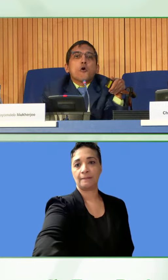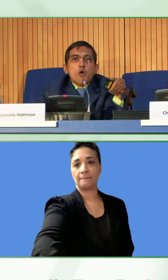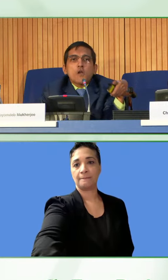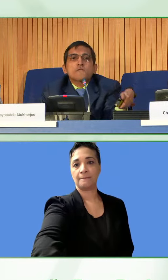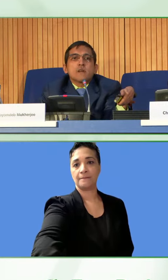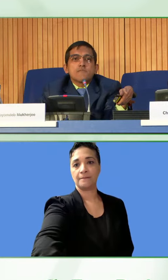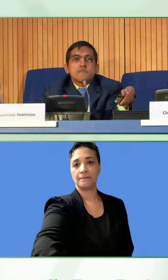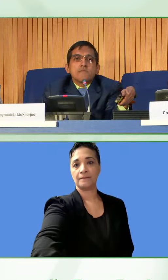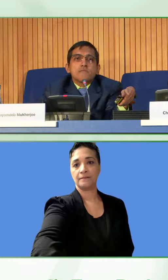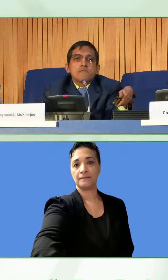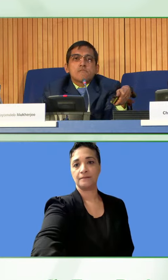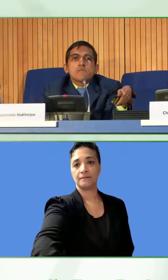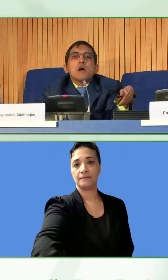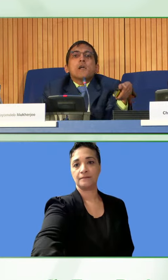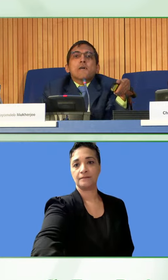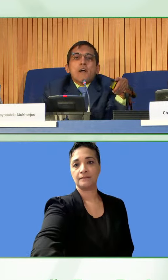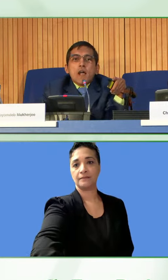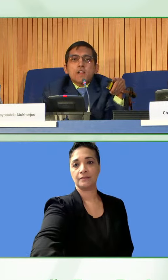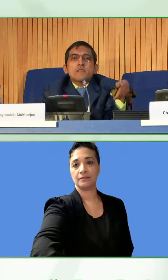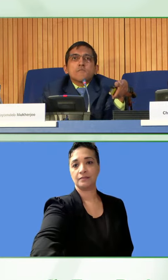All of them.